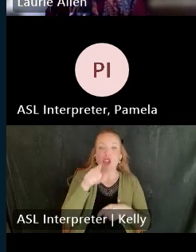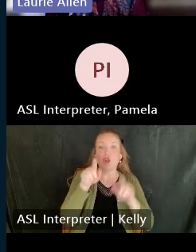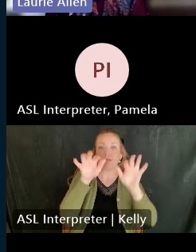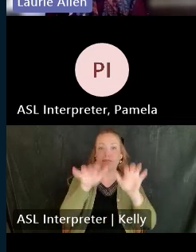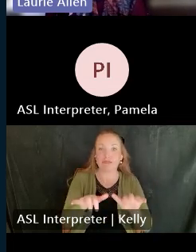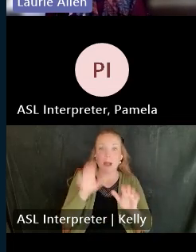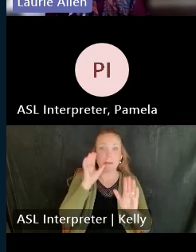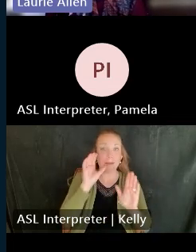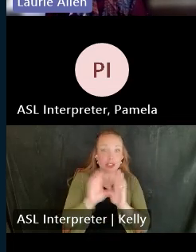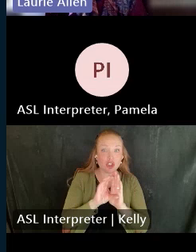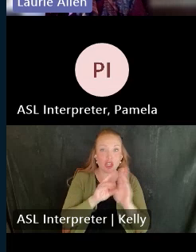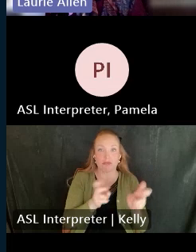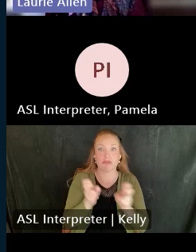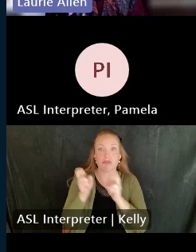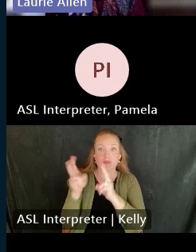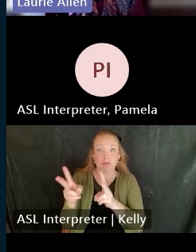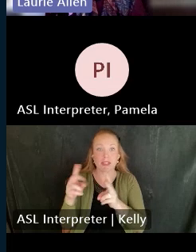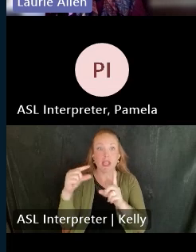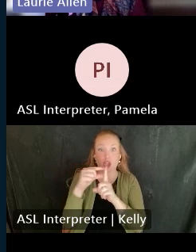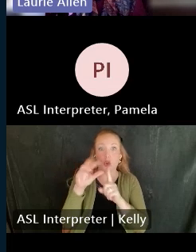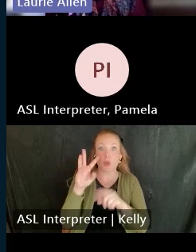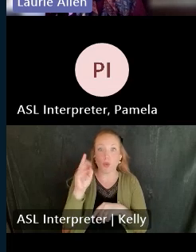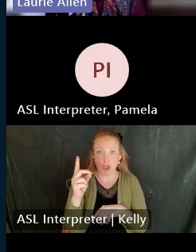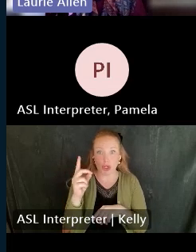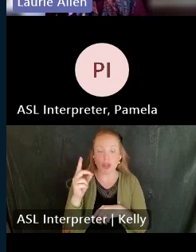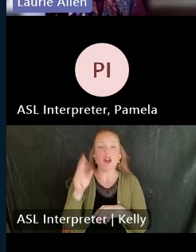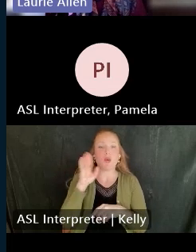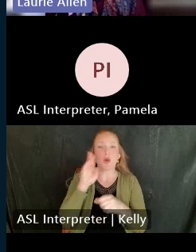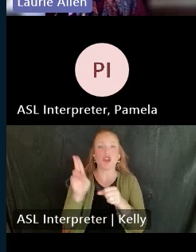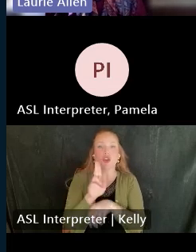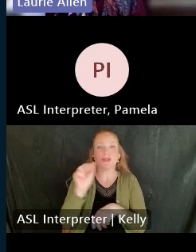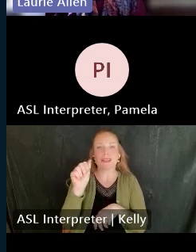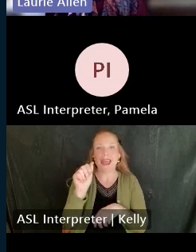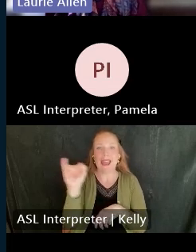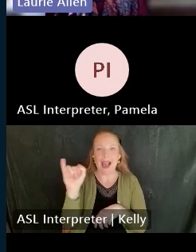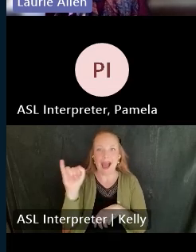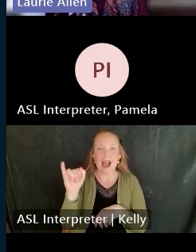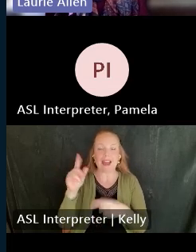Word will leverage AI to generate alt text. Now it's not perfect.